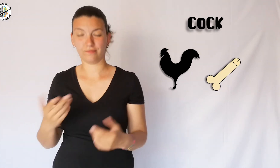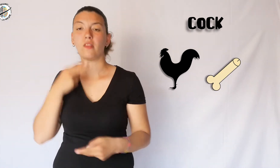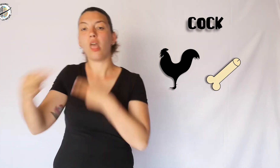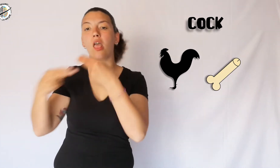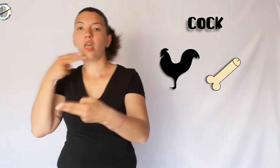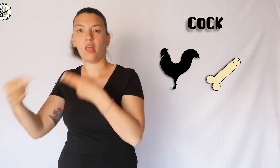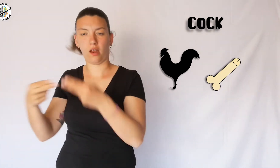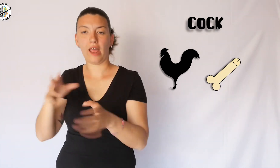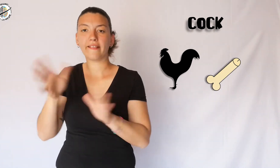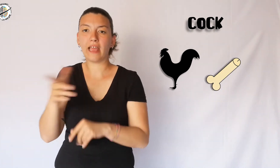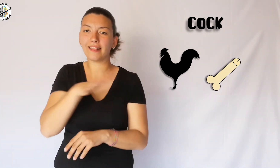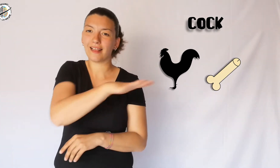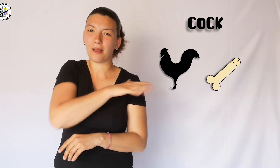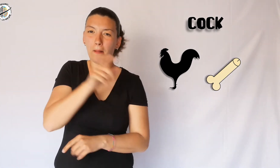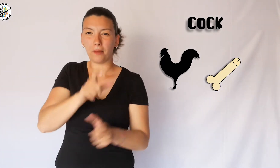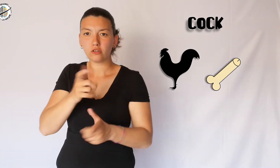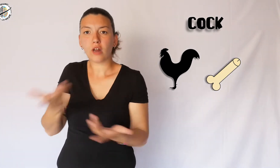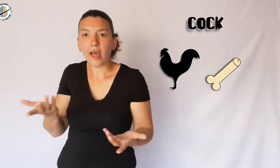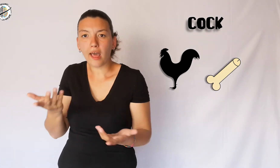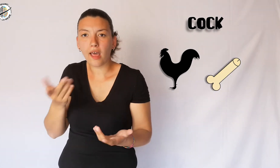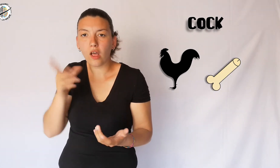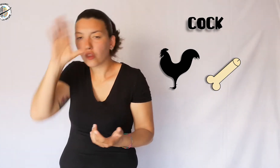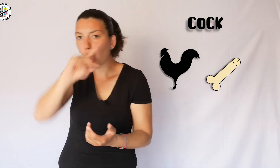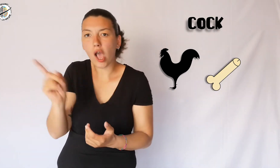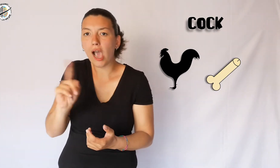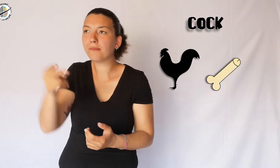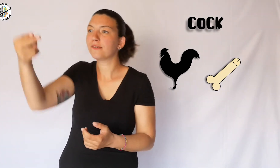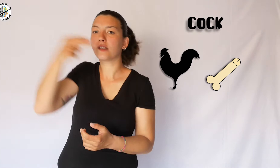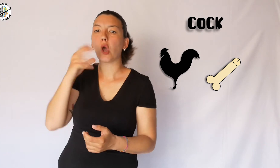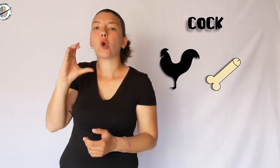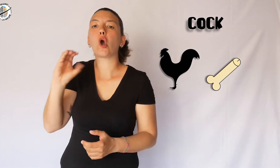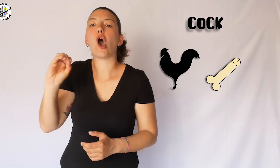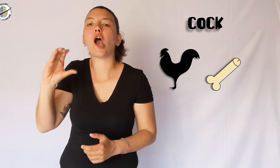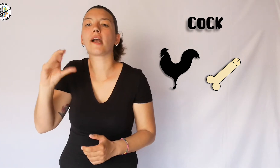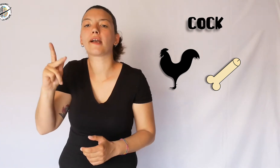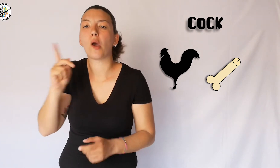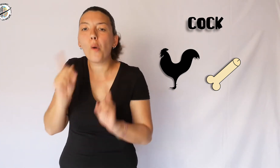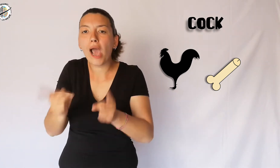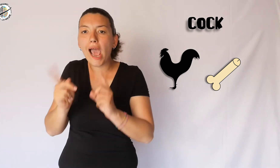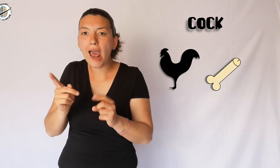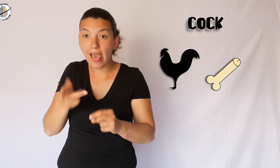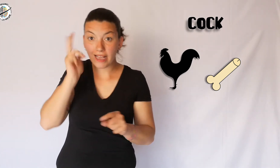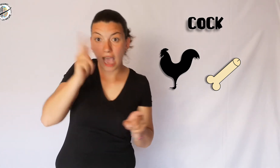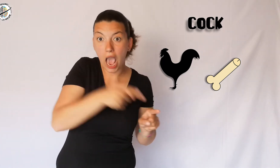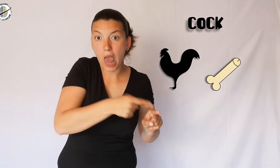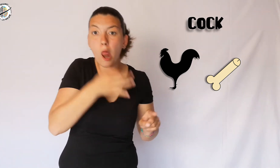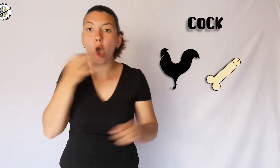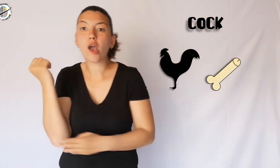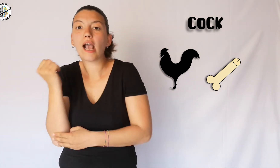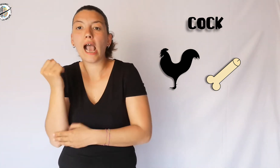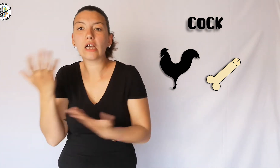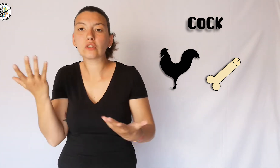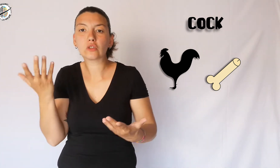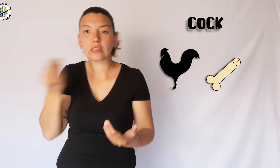Since it was widely used it was no longer clear what "cock" really meant.